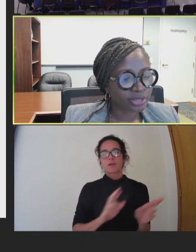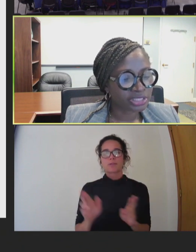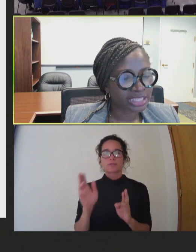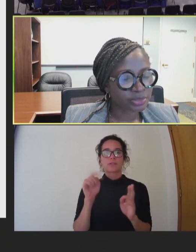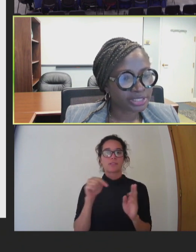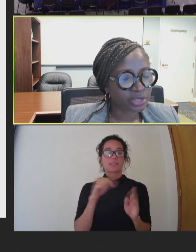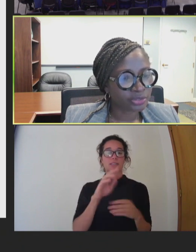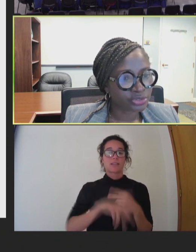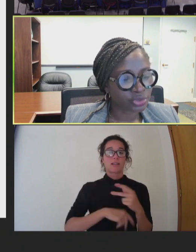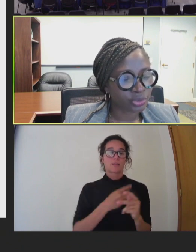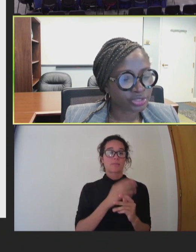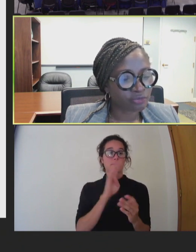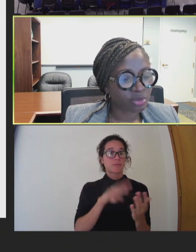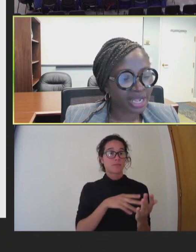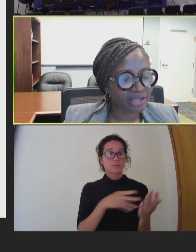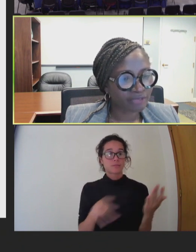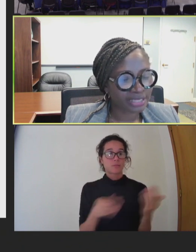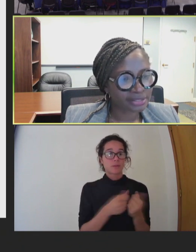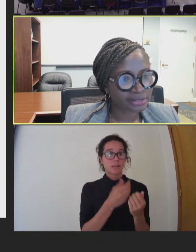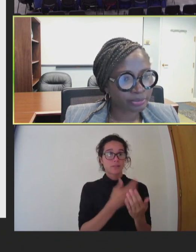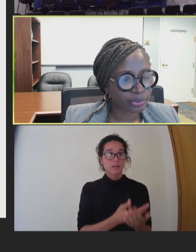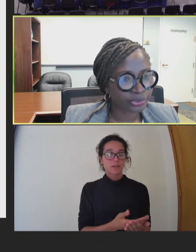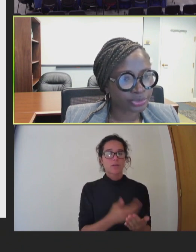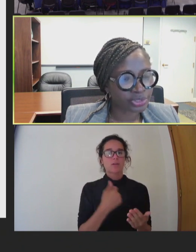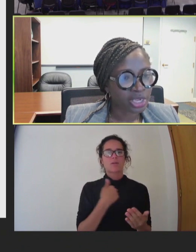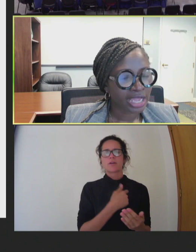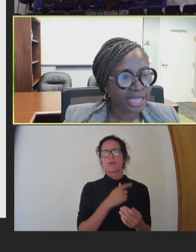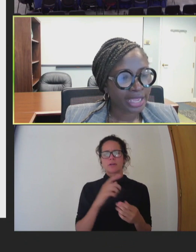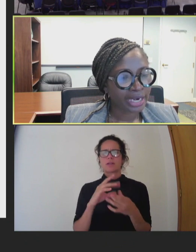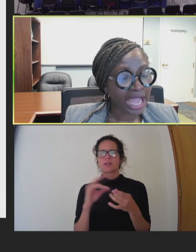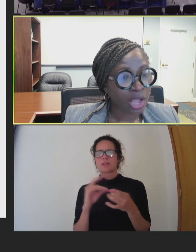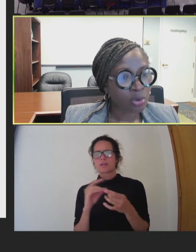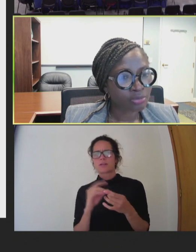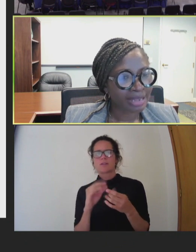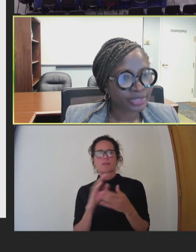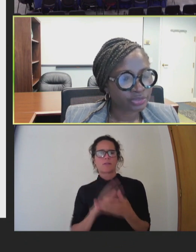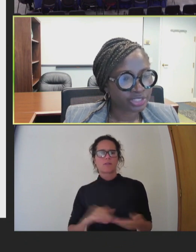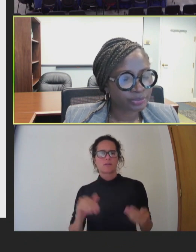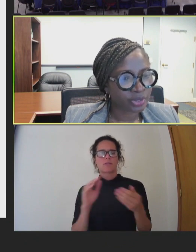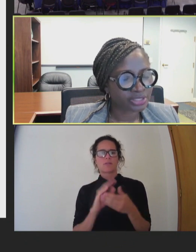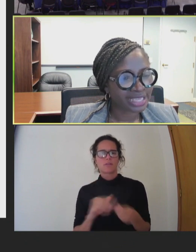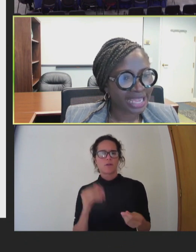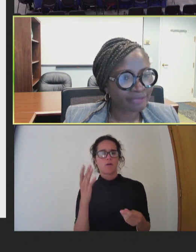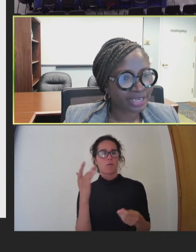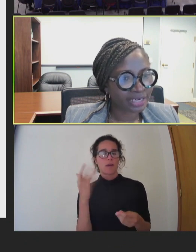because as we tell the stories of why are vaccines important and how rapid response and having an